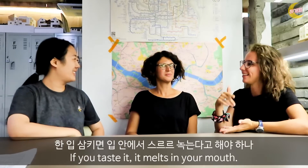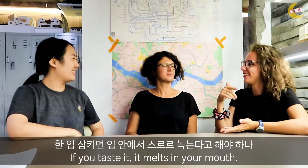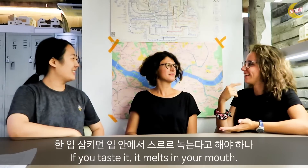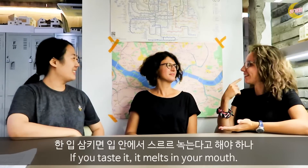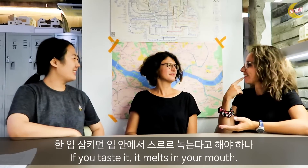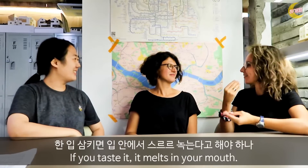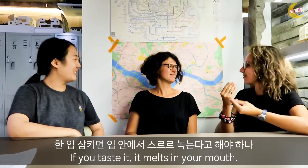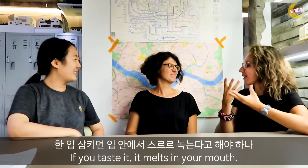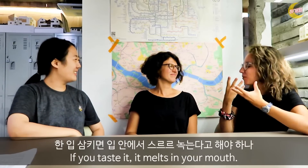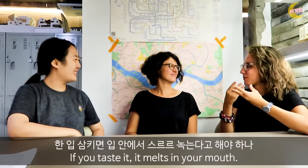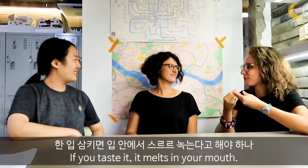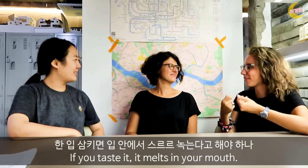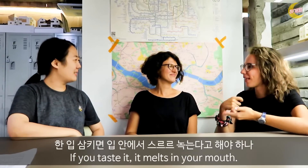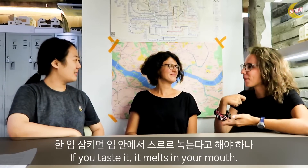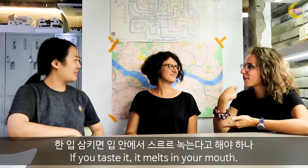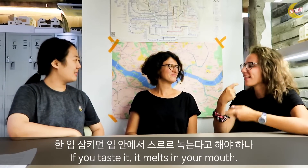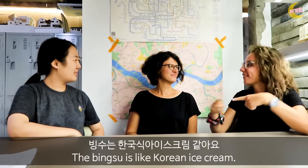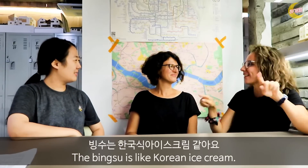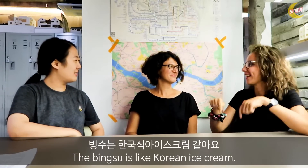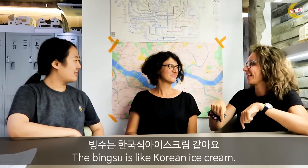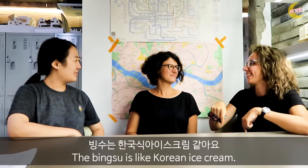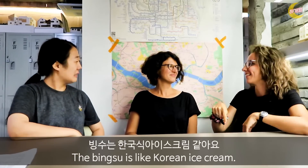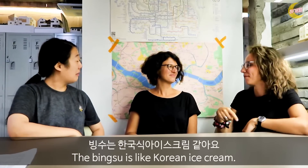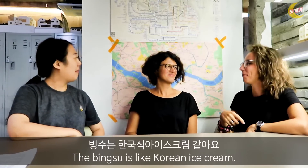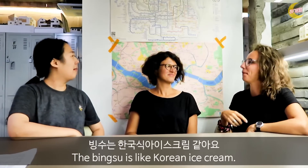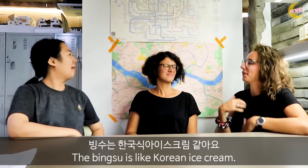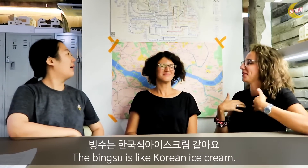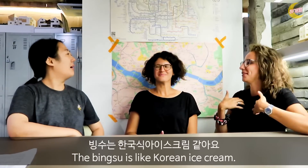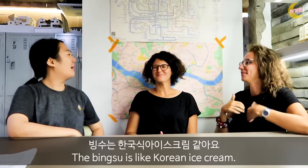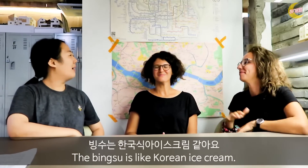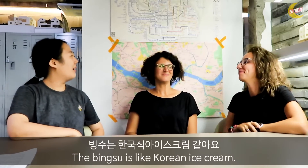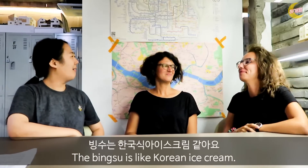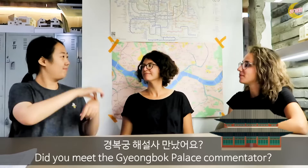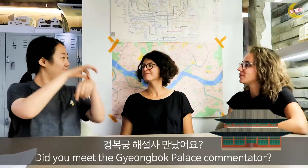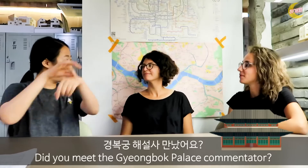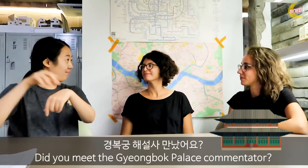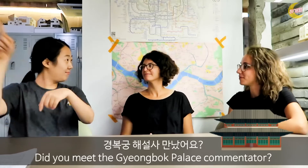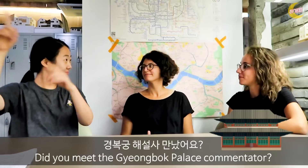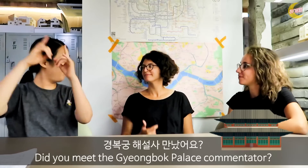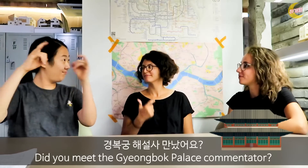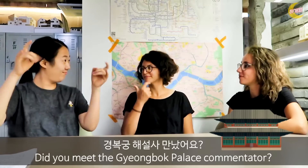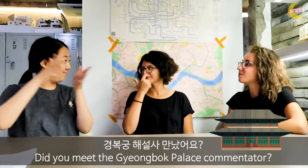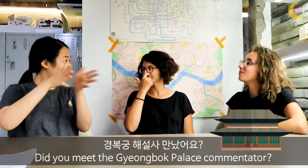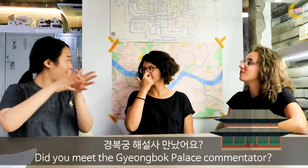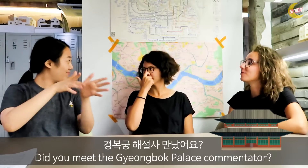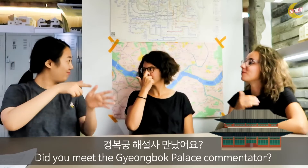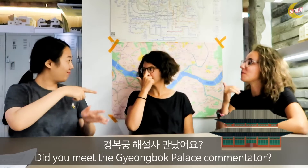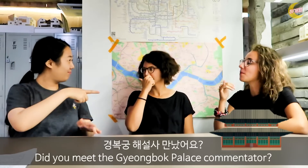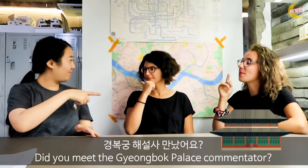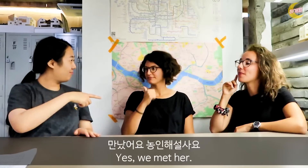I don’t know how to explain. If you taste it, it melts in your mouth. The bingsu is like Korean ice cream. Did you meet the Gyeongbok Palace commentator?